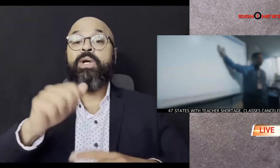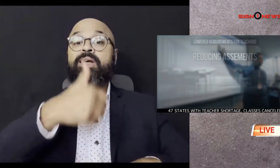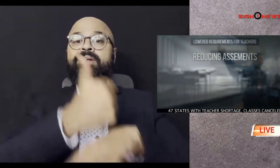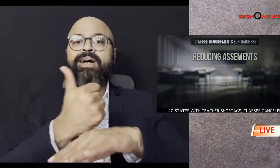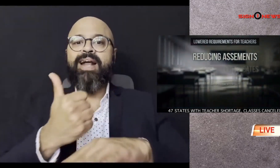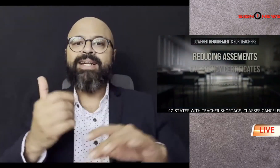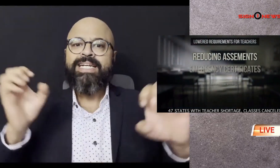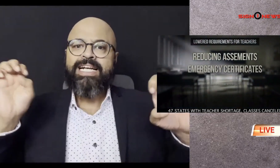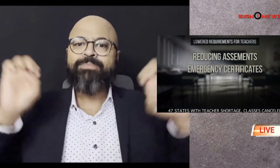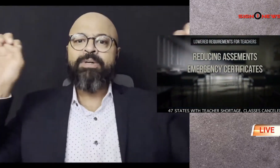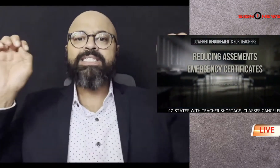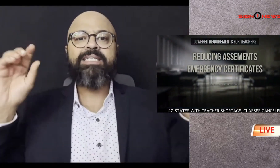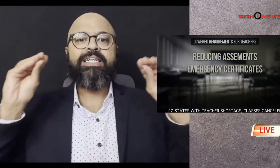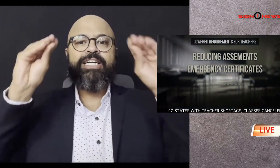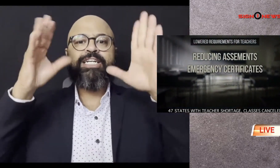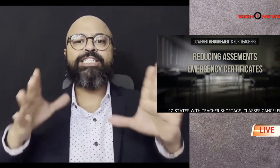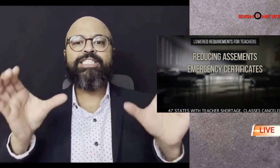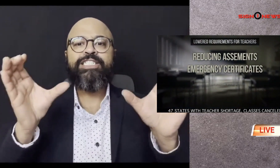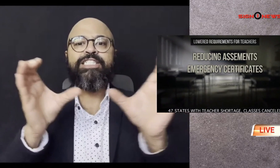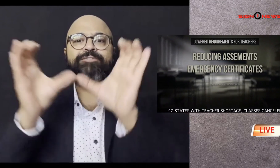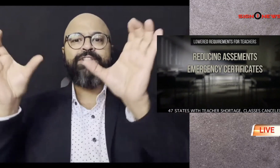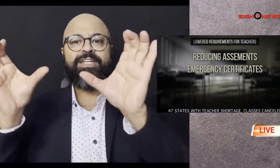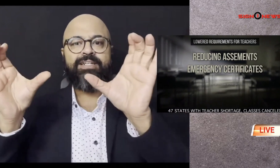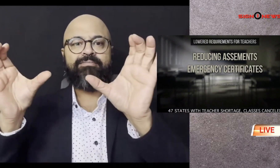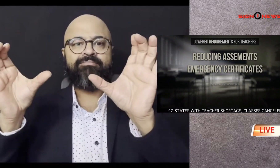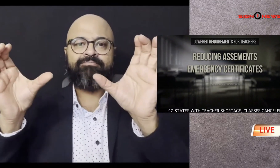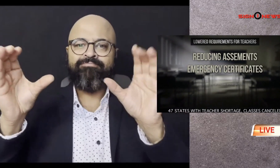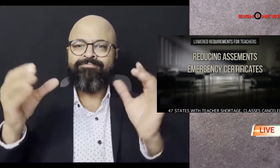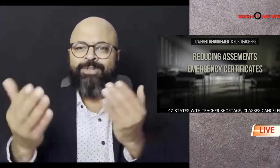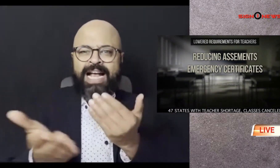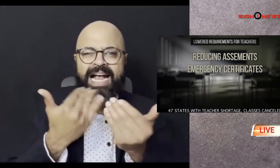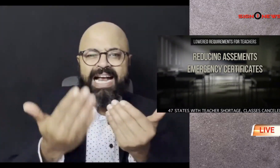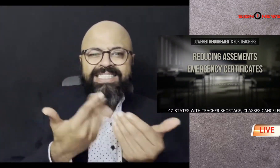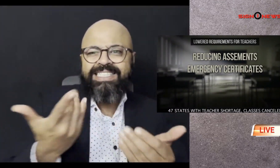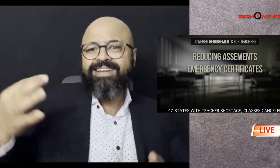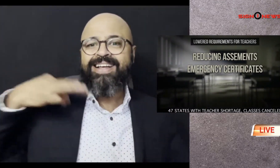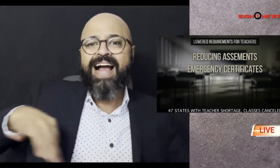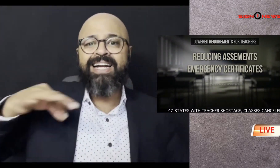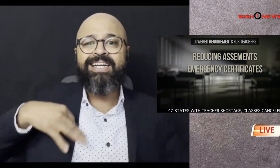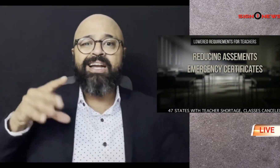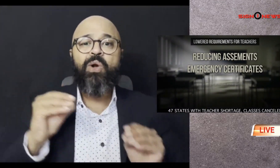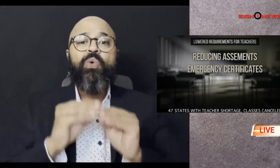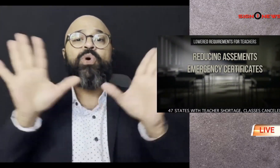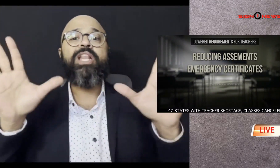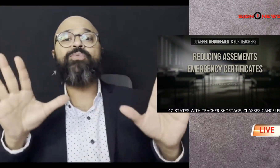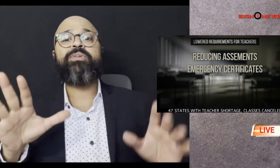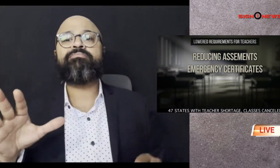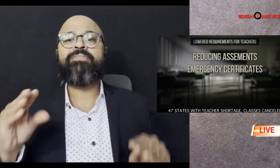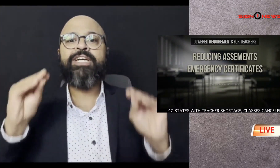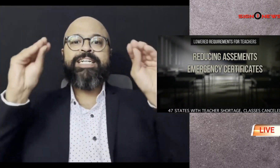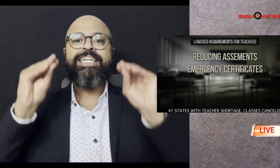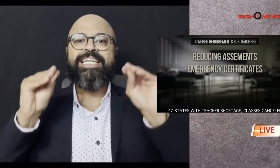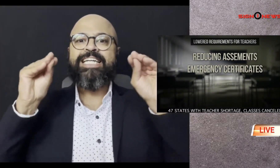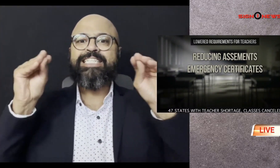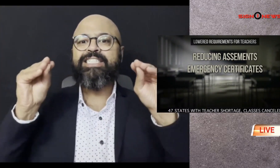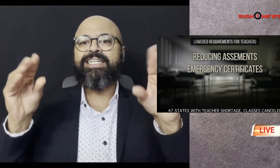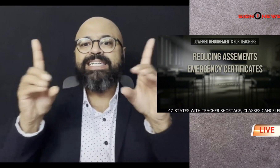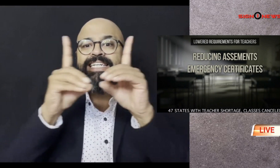to creating emergency teacher certificates to expedite candidates without a teaching degree in classrooms.